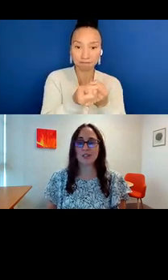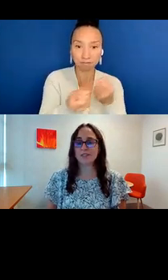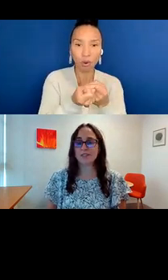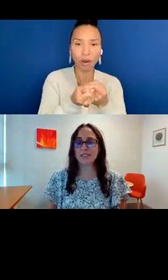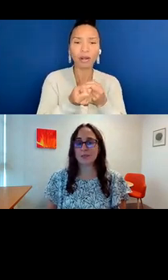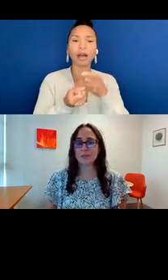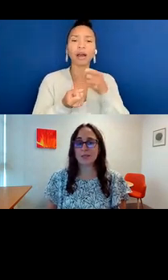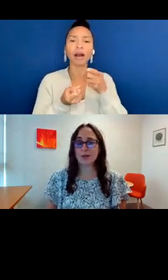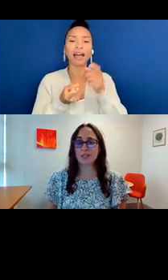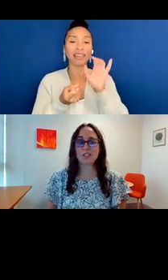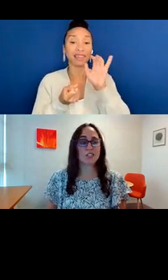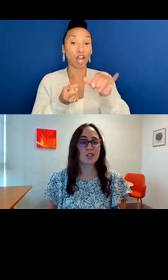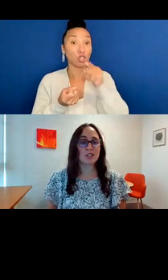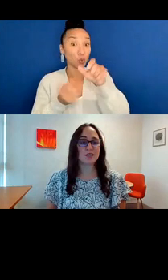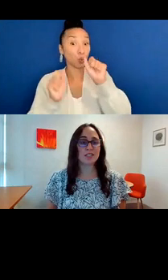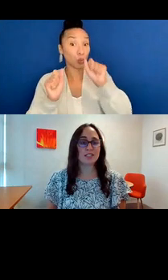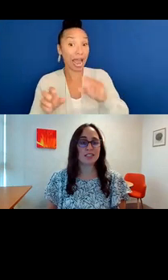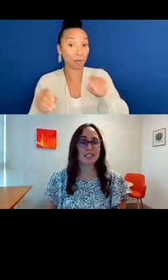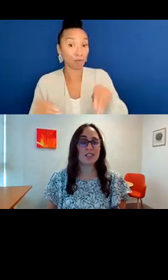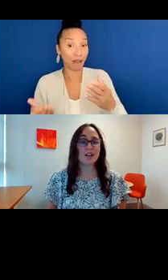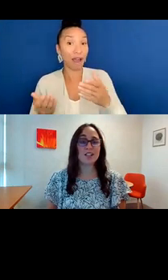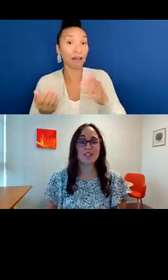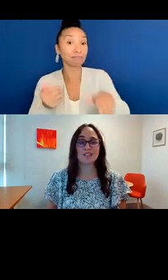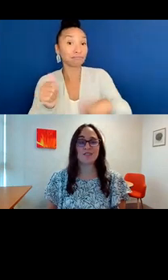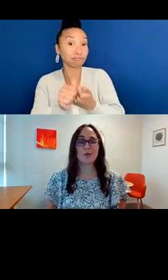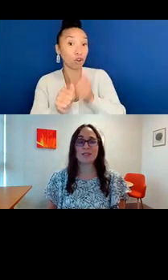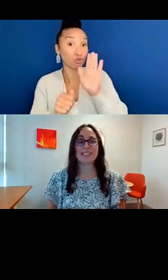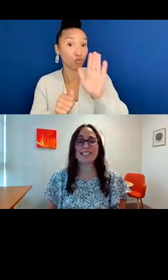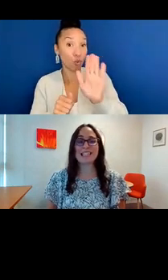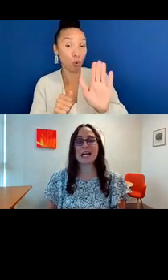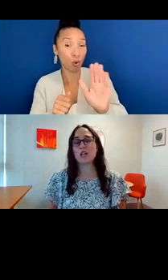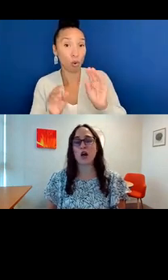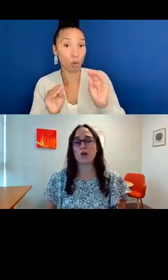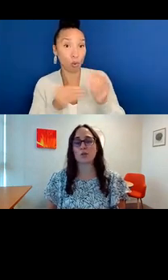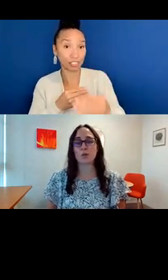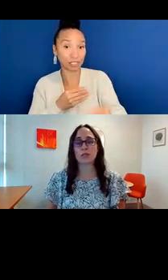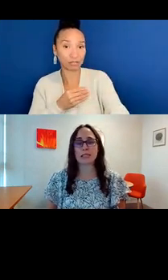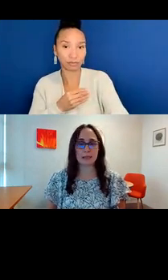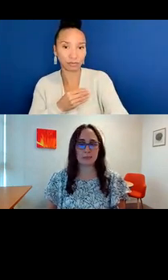A, served, B, partially served, C, not served, or D, not reported.